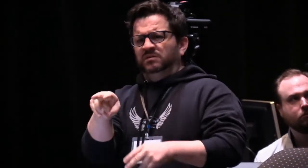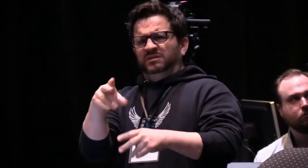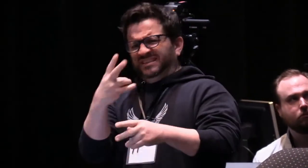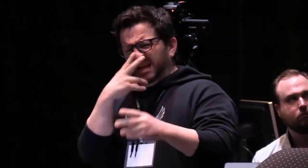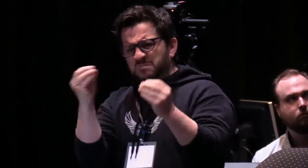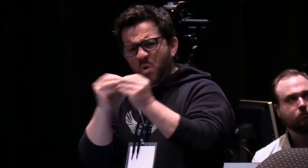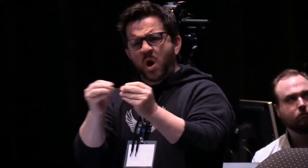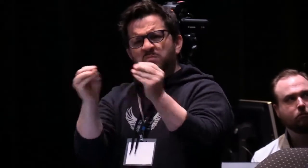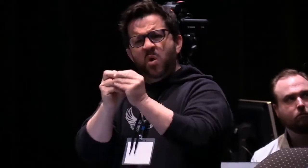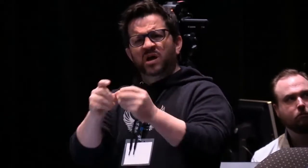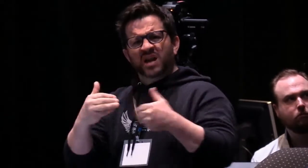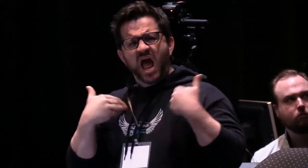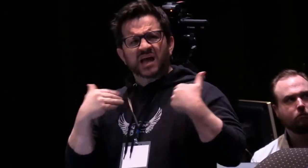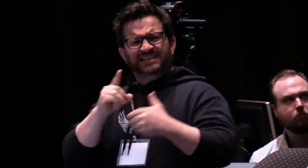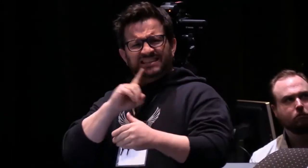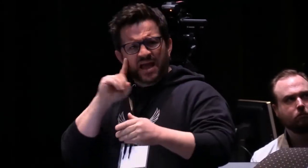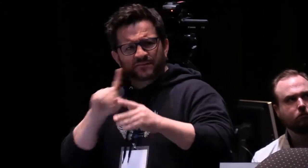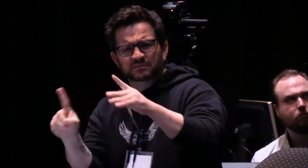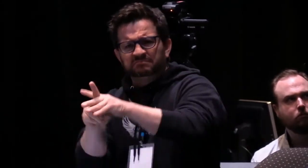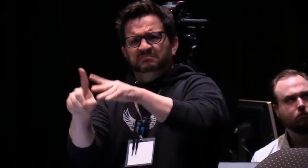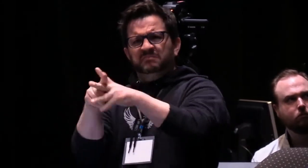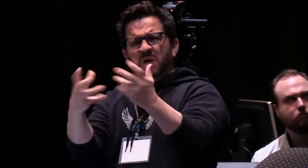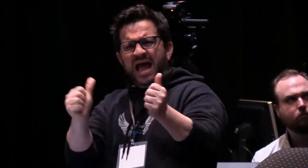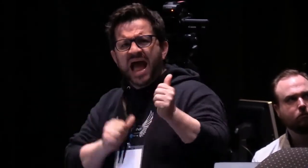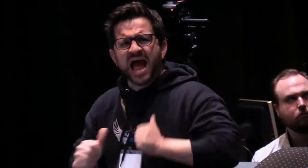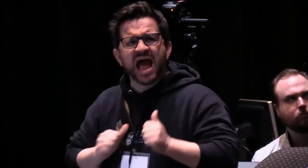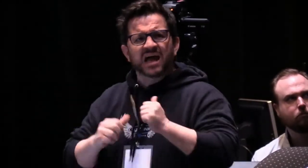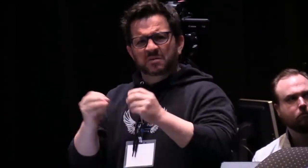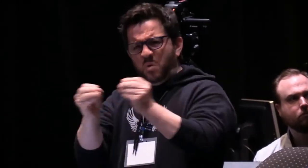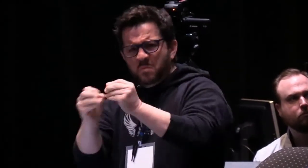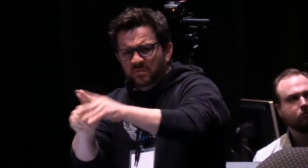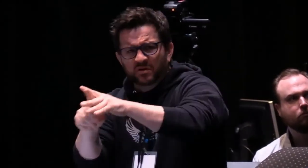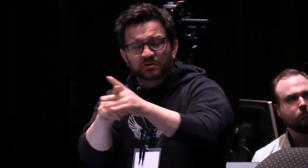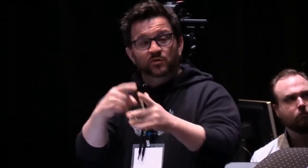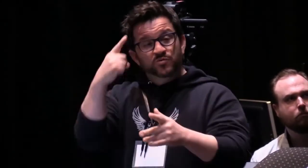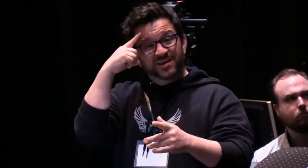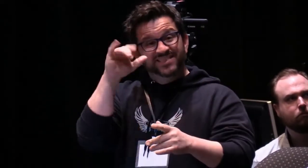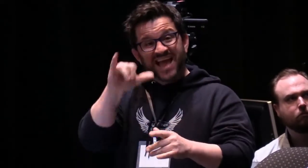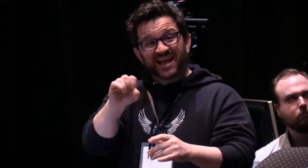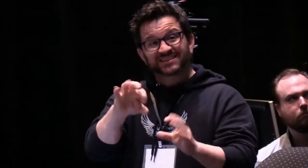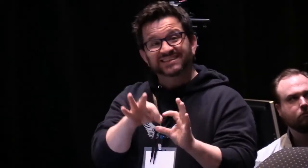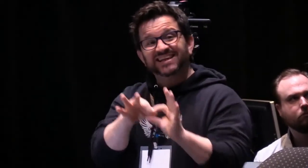Because you just previously said that you started to notice younger deaf people showing an interest